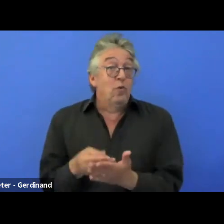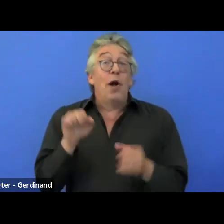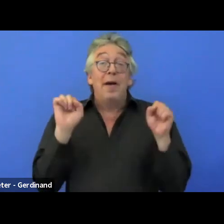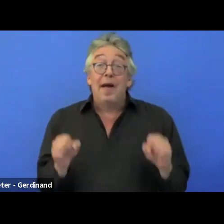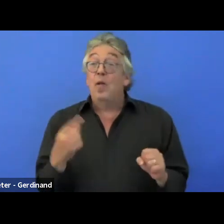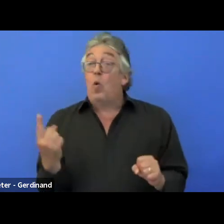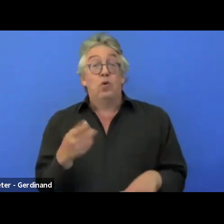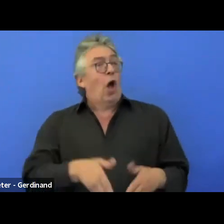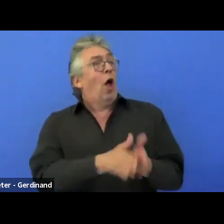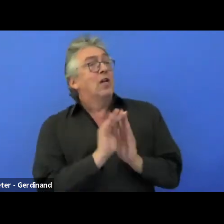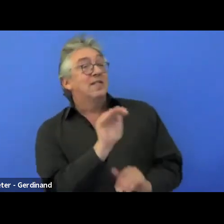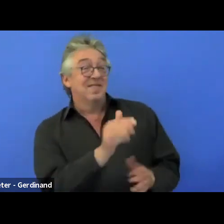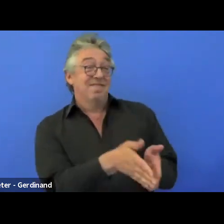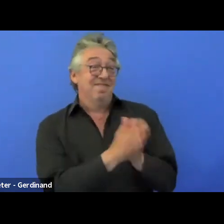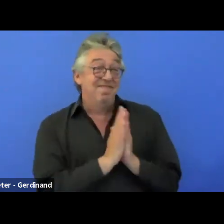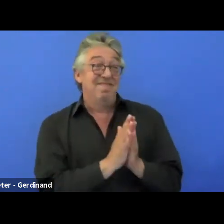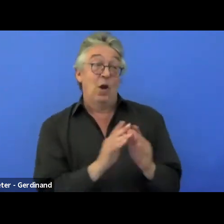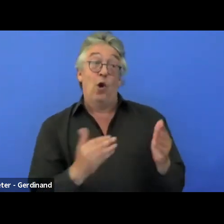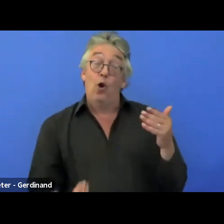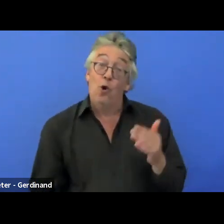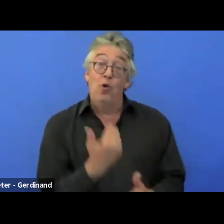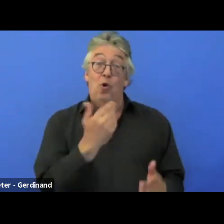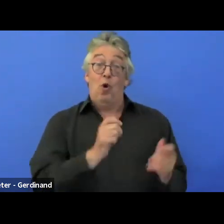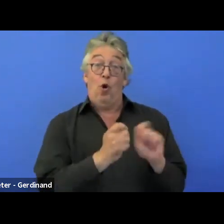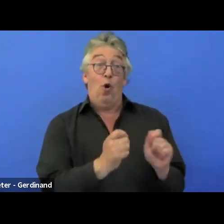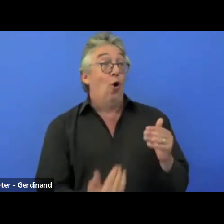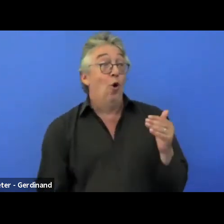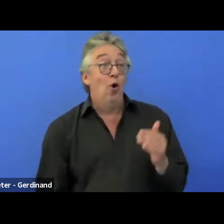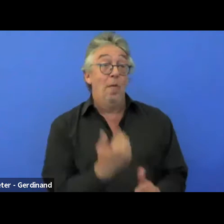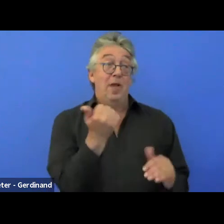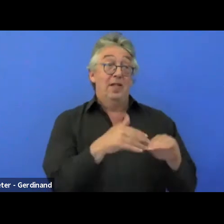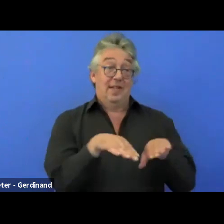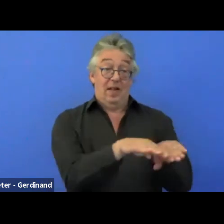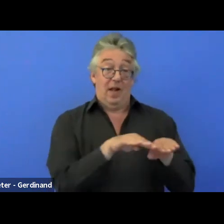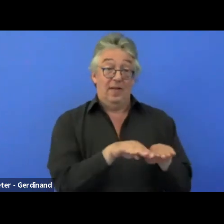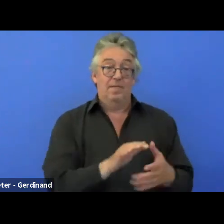Next. From the quick overview of the development process